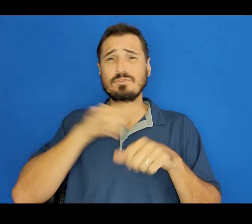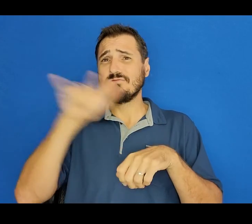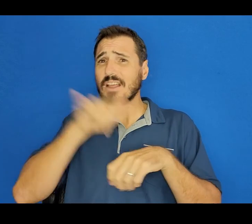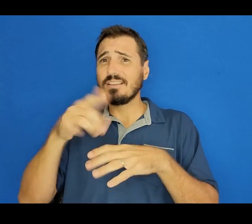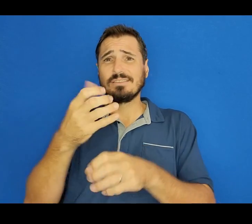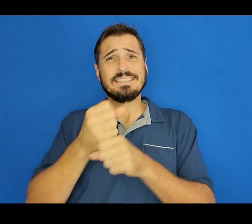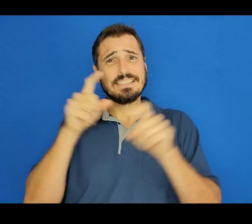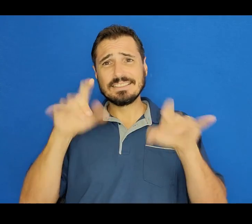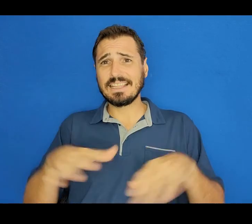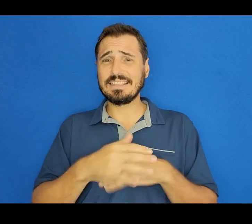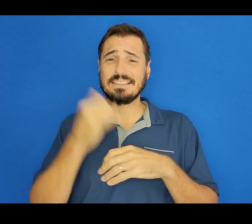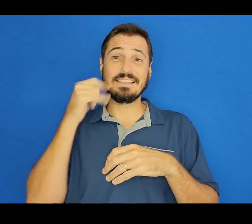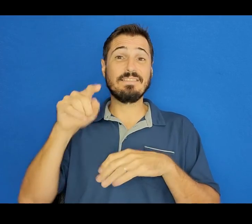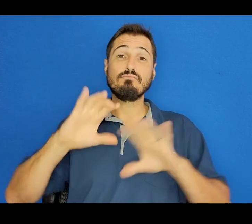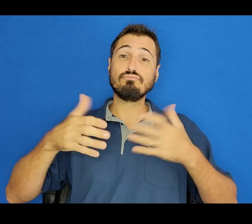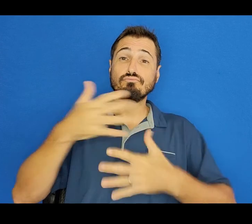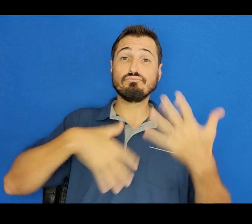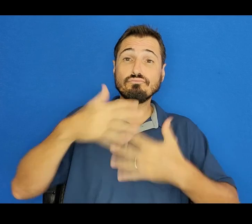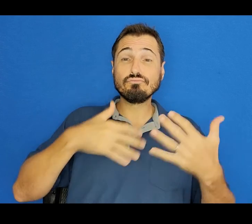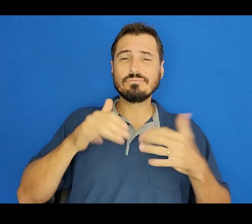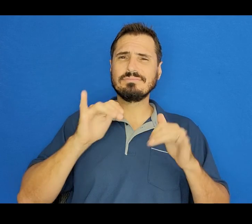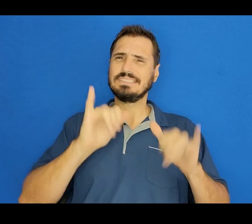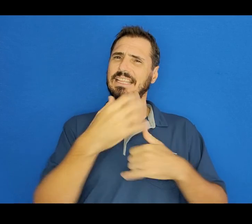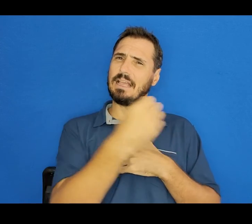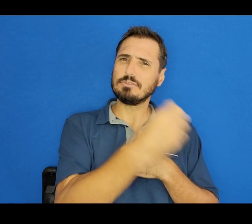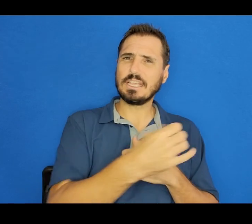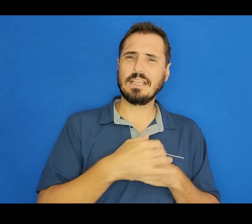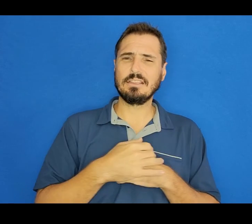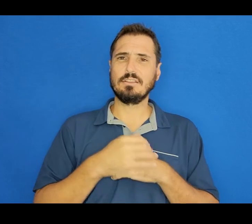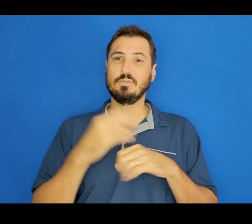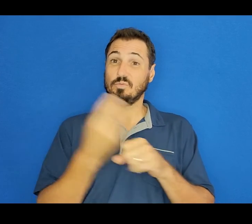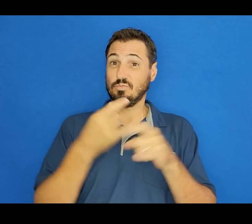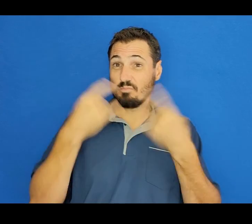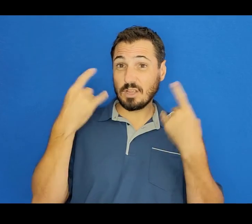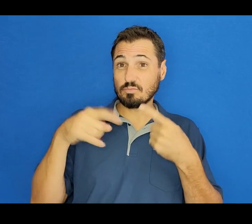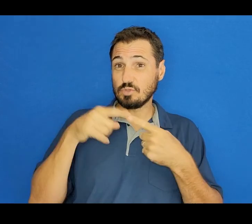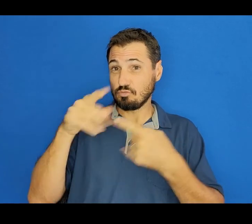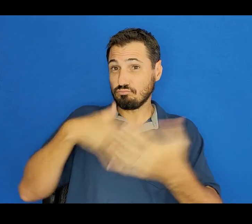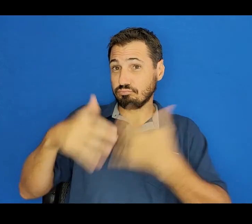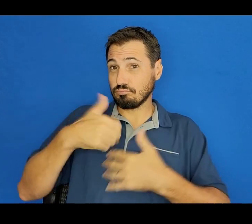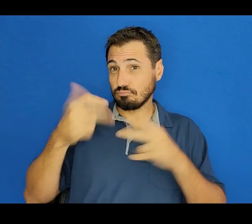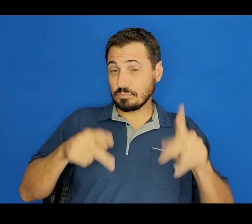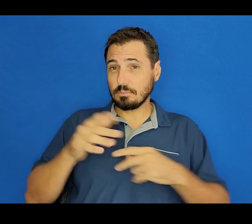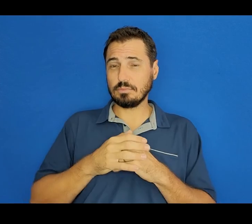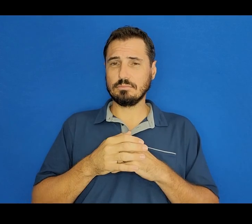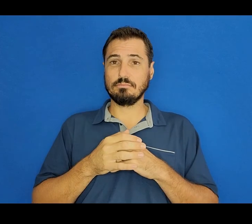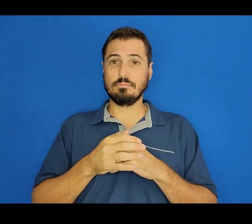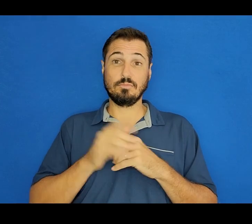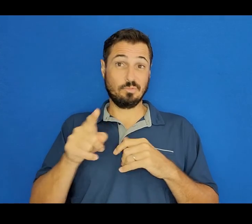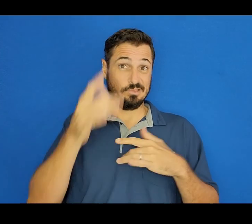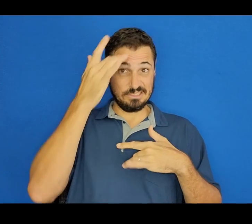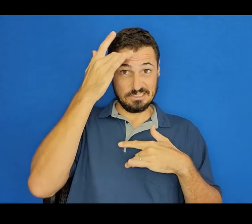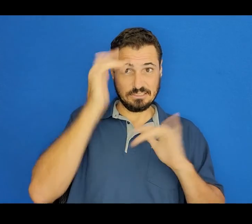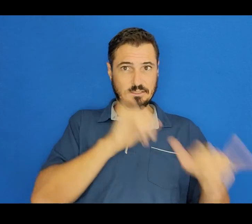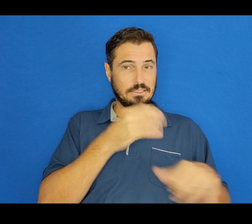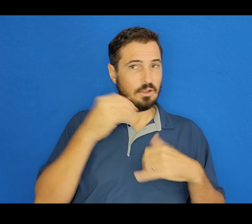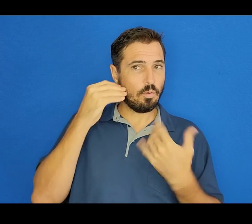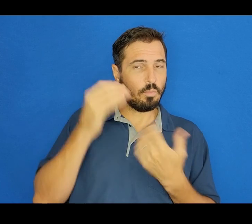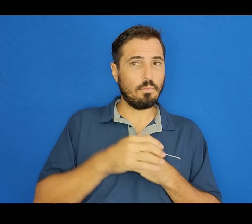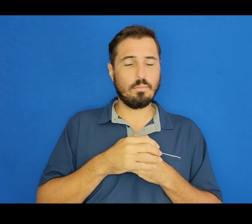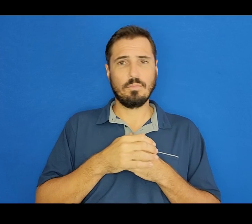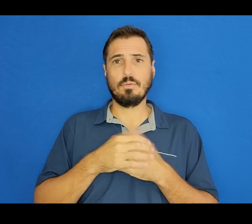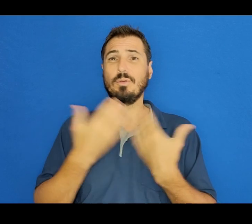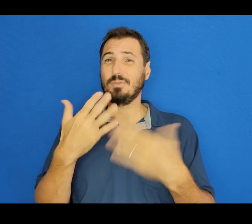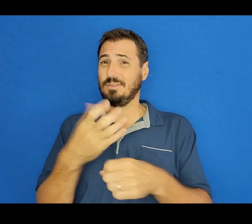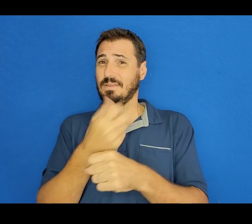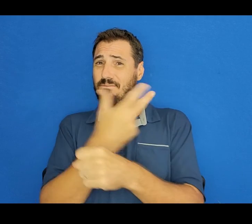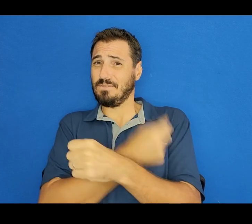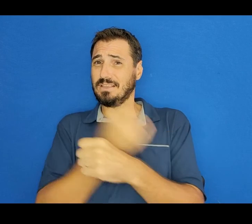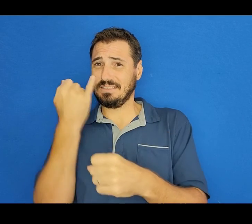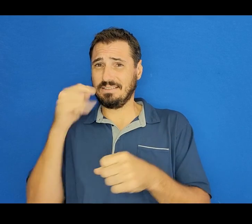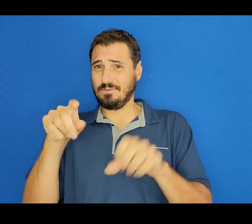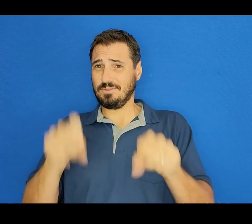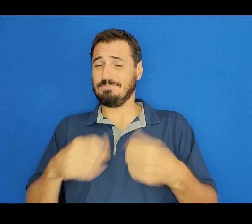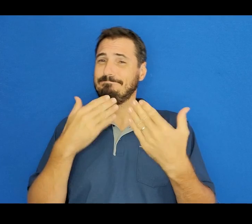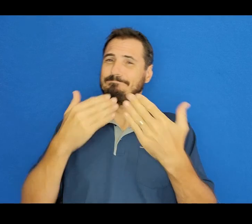If you gather, stay outdoors. Wear a mask when around others. Stay home when sick. Get vaccinated if you can. Mahalo, Kauai!